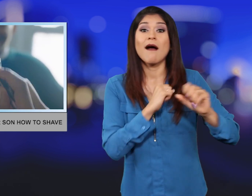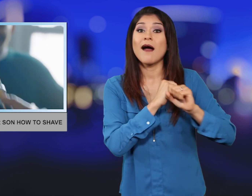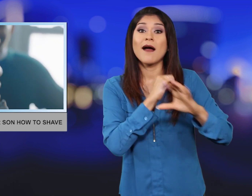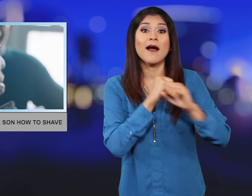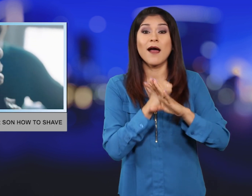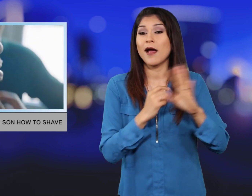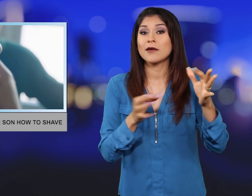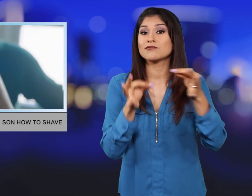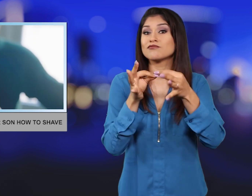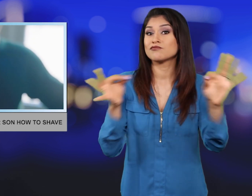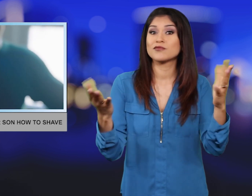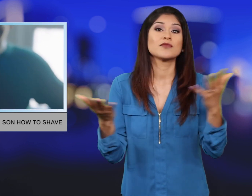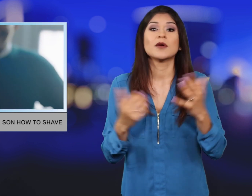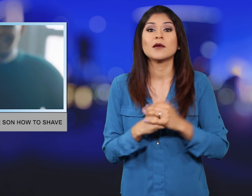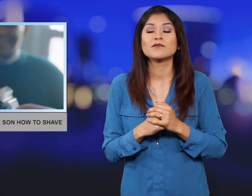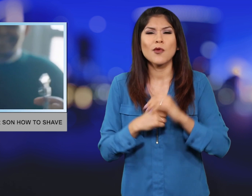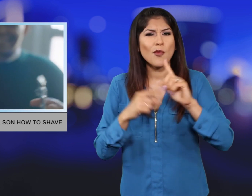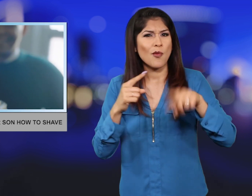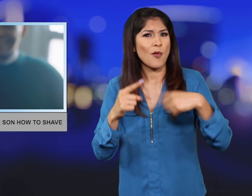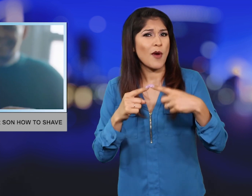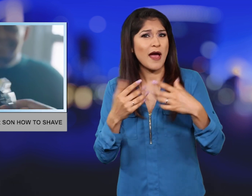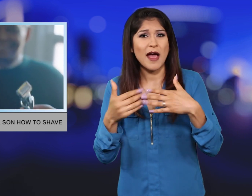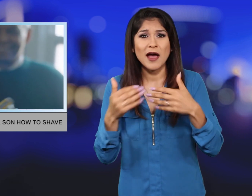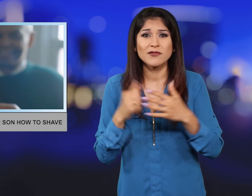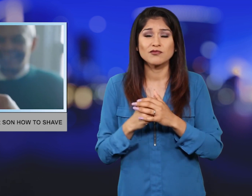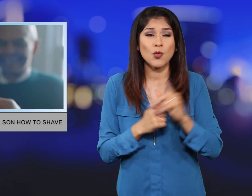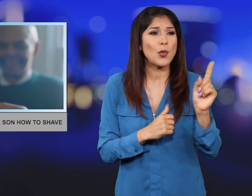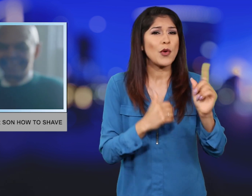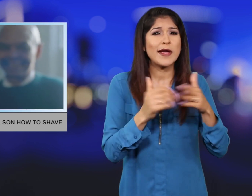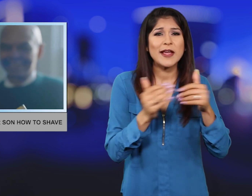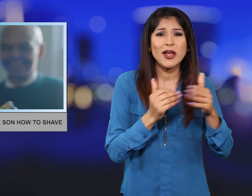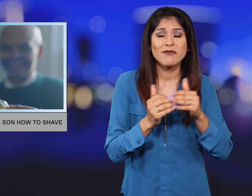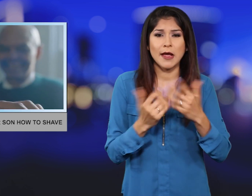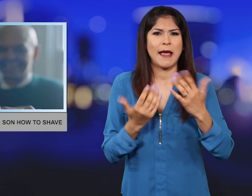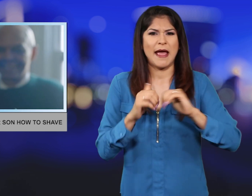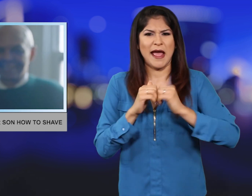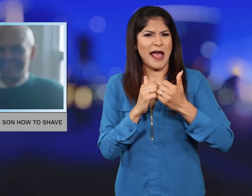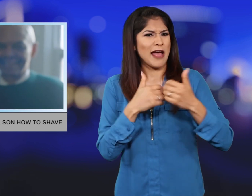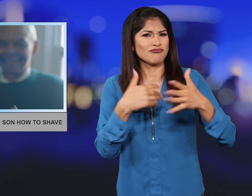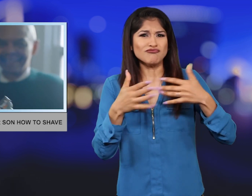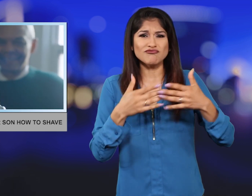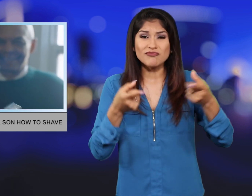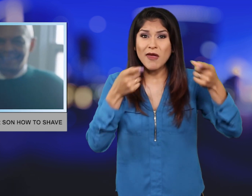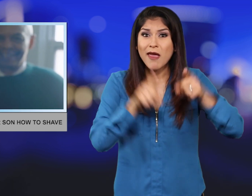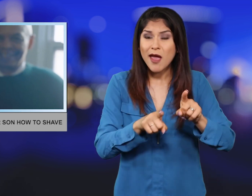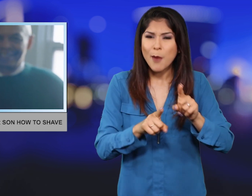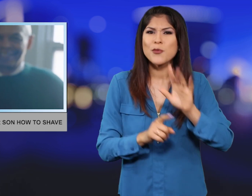The ads tagline is "Whenever, wherever, however it happens.